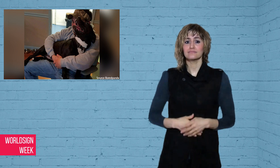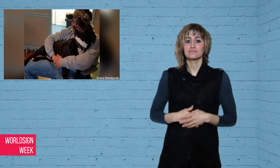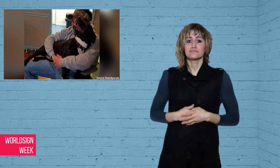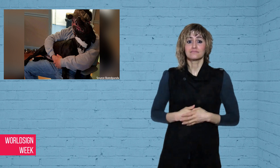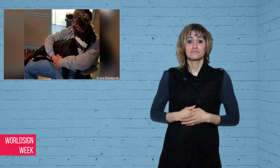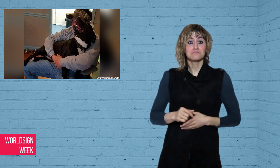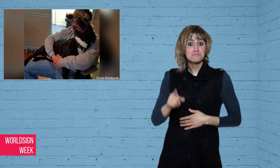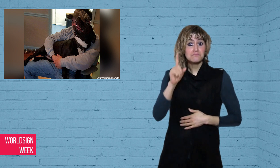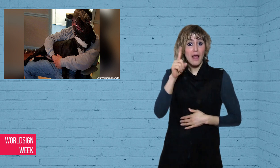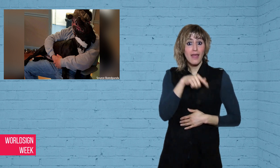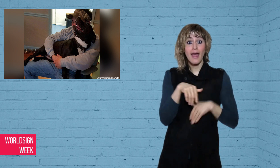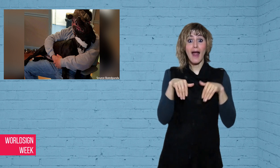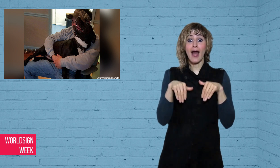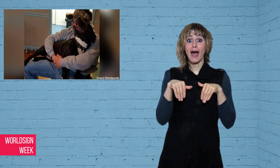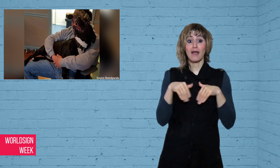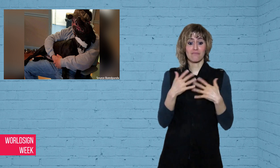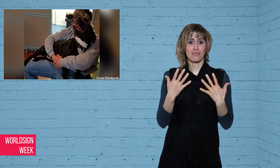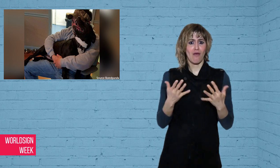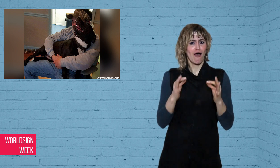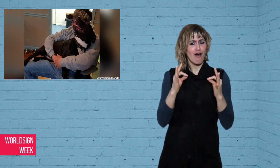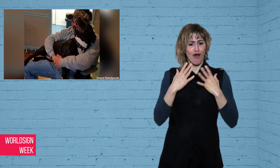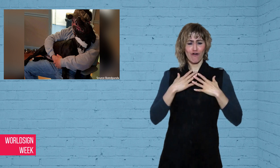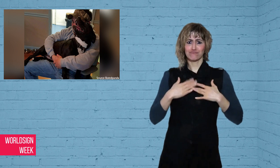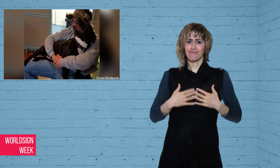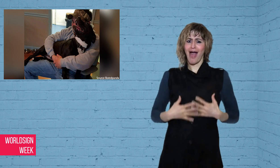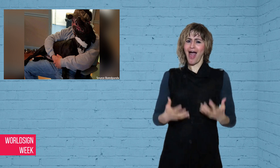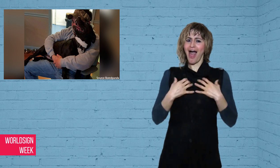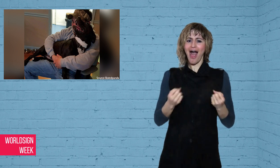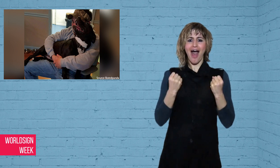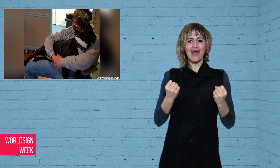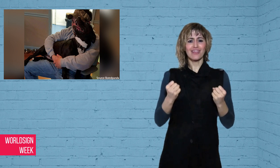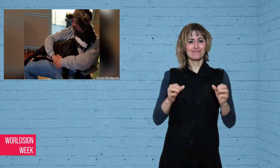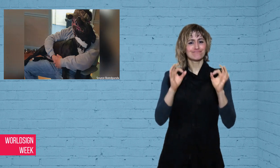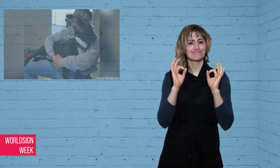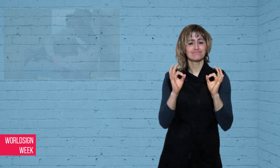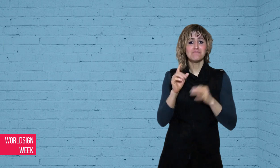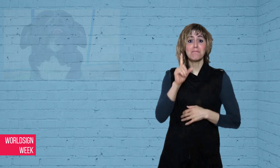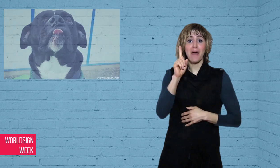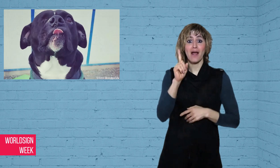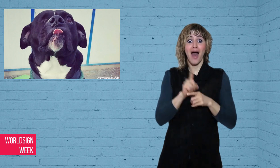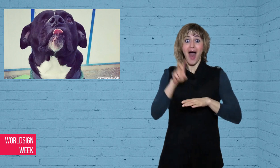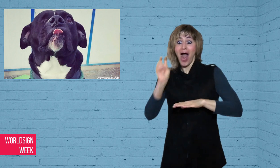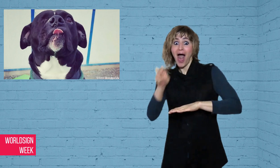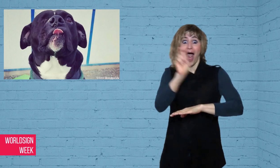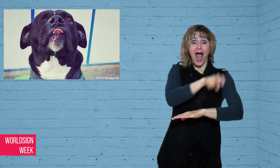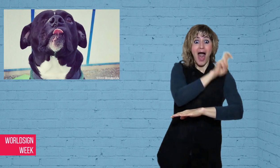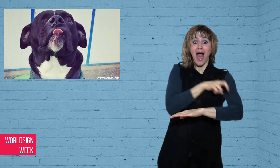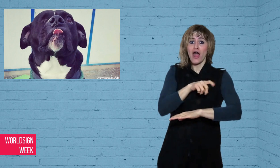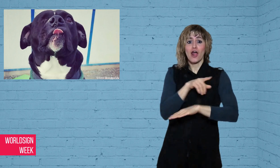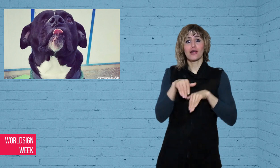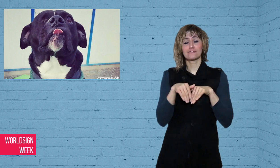Now she is completely healthy but